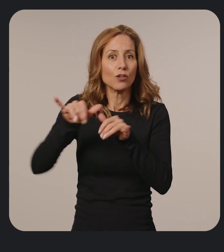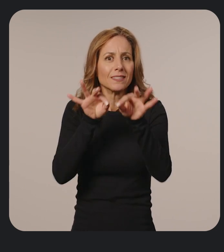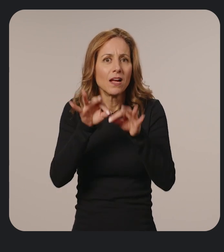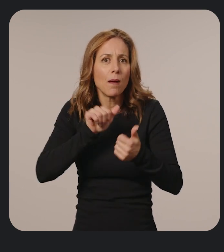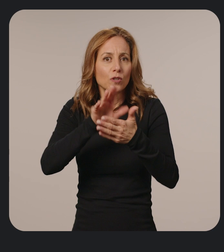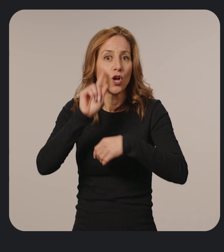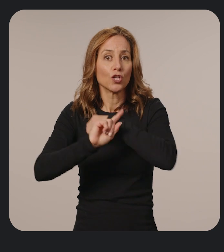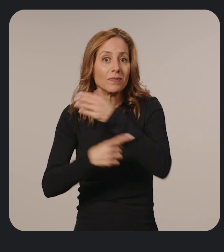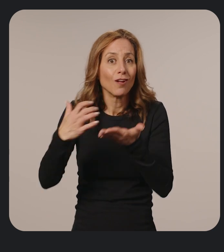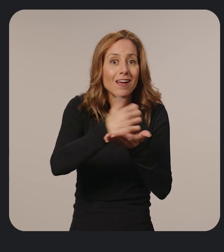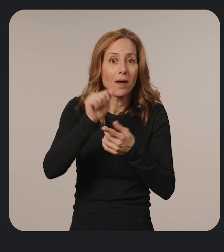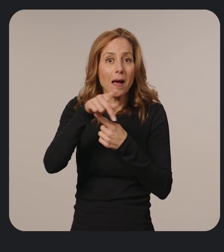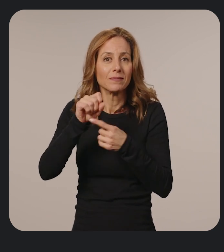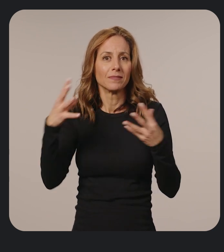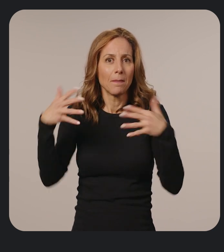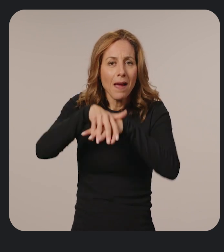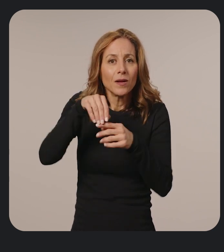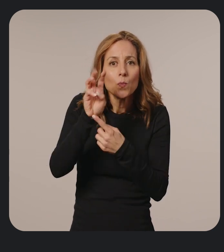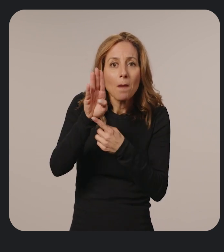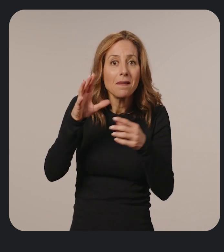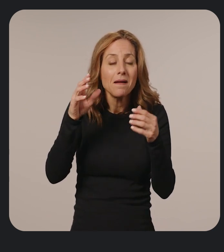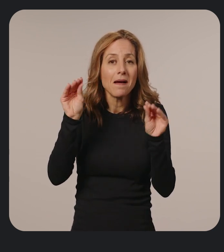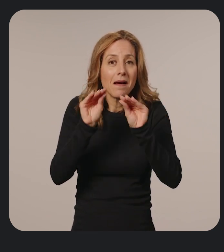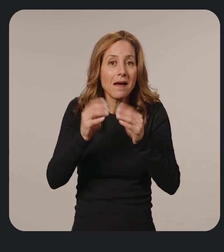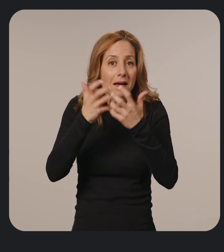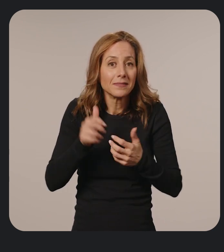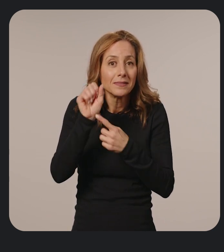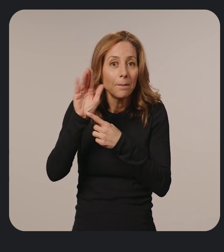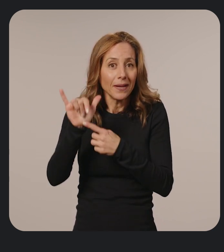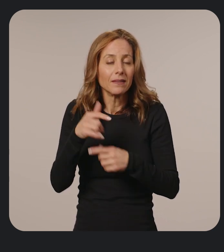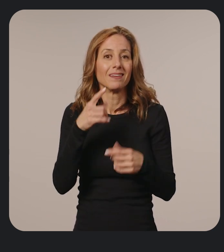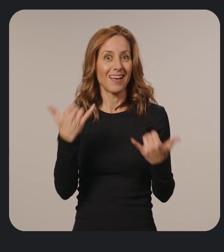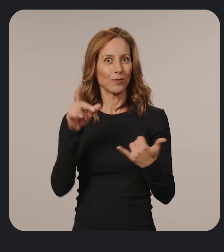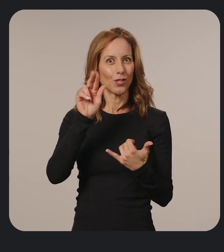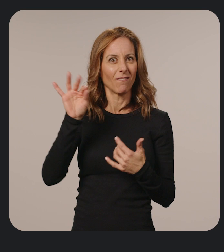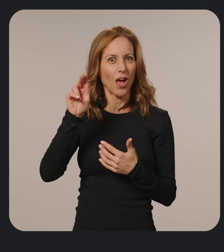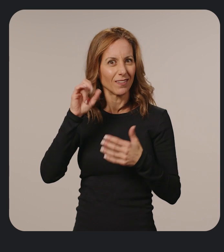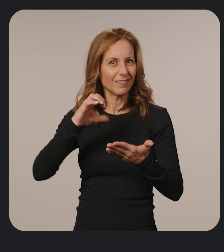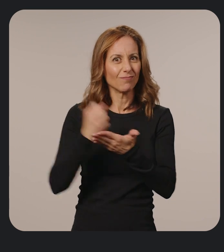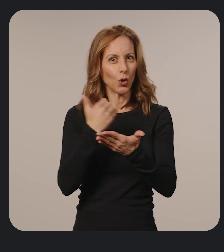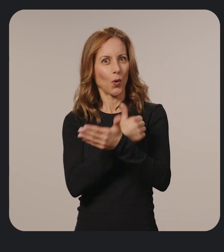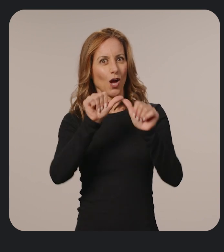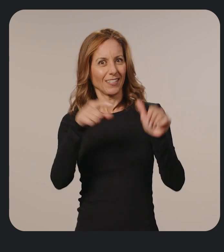standard, which defines an approach for garbage collection in apps built into WebAssembly, it's possible for Dart and Flutter to take advantage